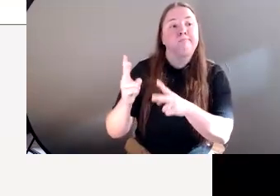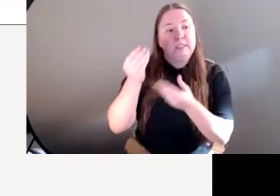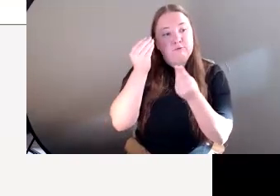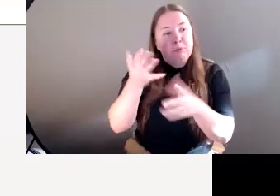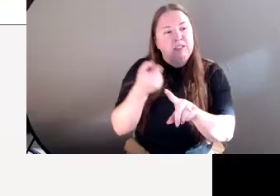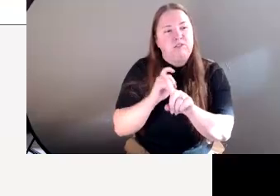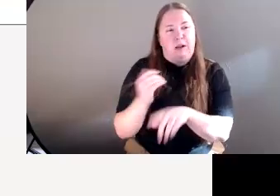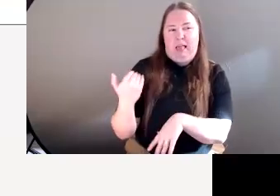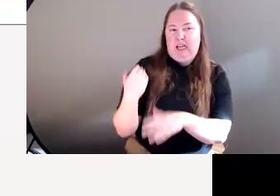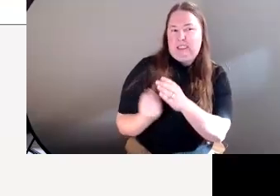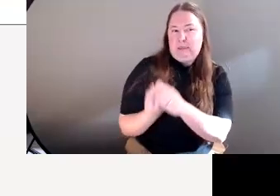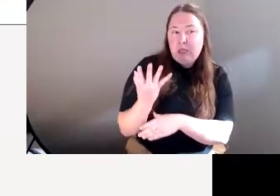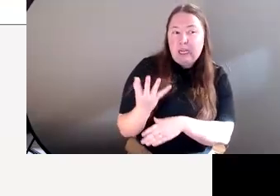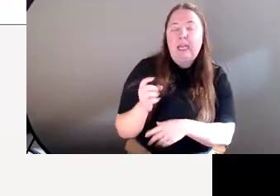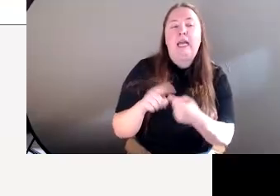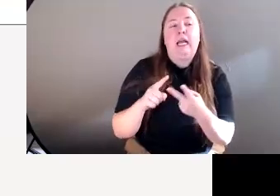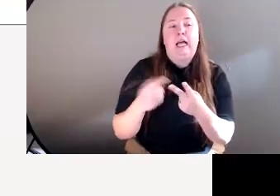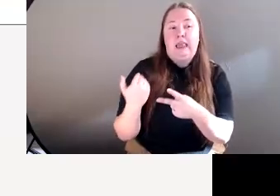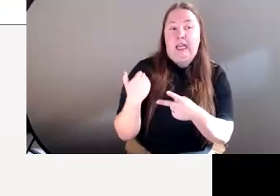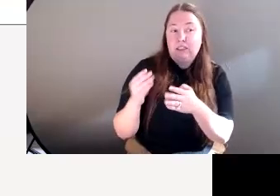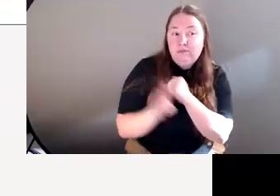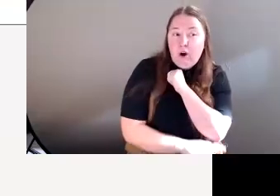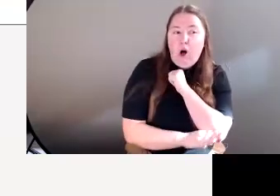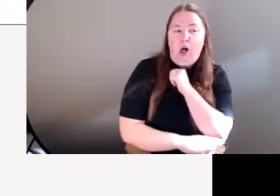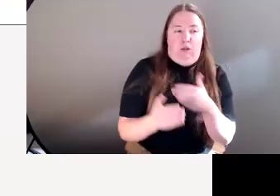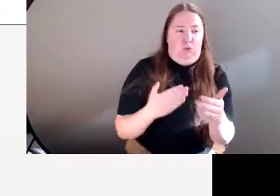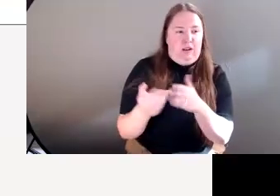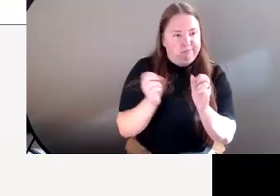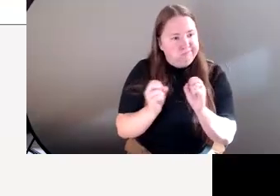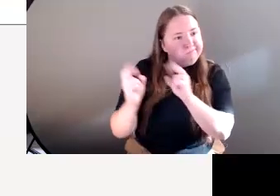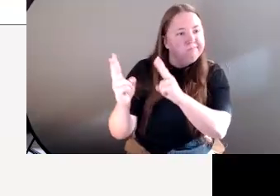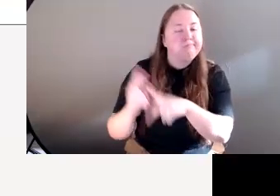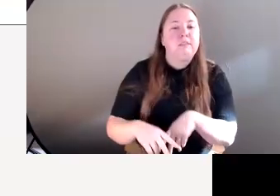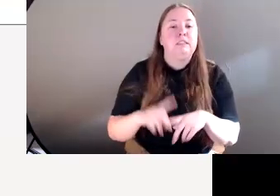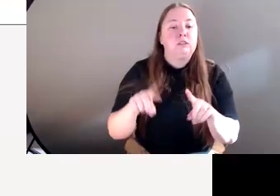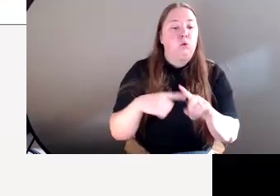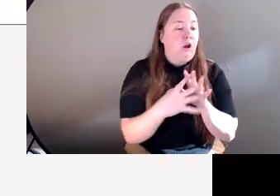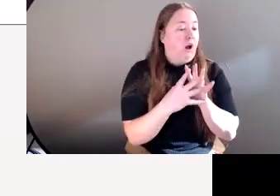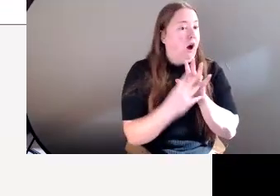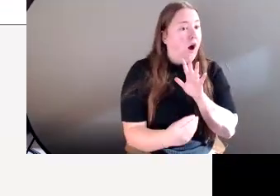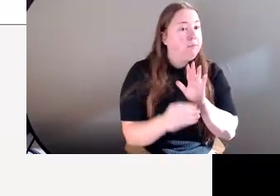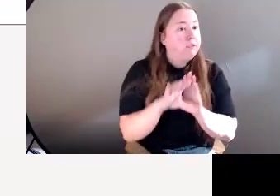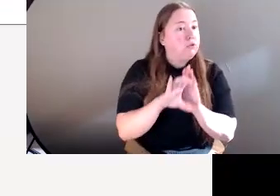from last spring, from last fall or whatnot. And so as you copy your courses, you may have seen,